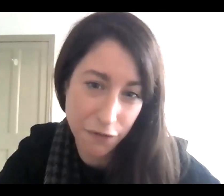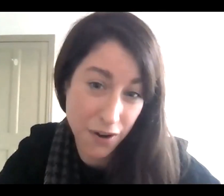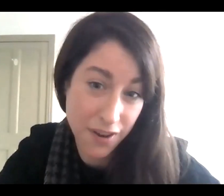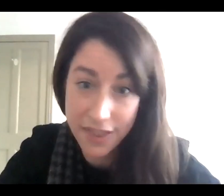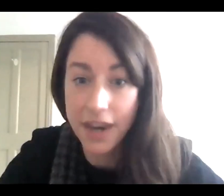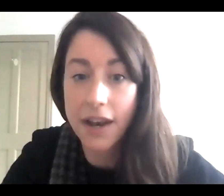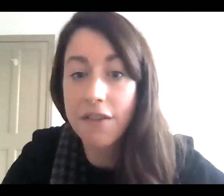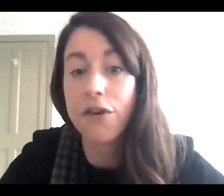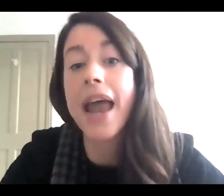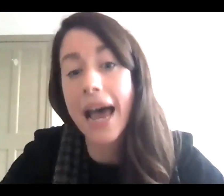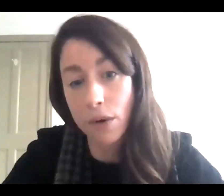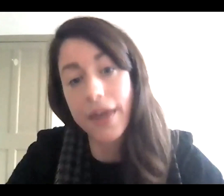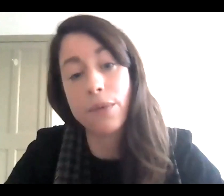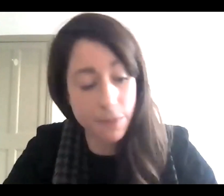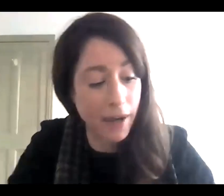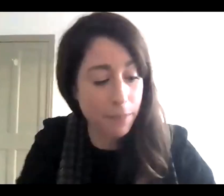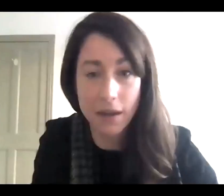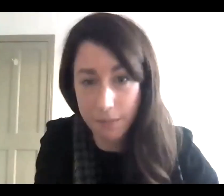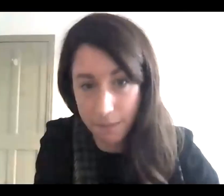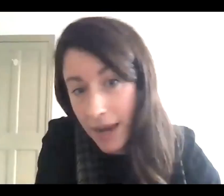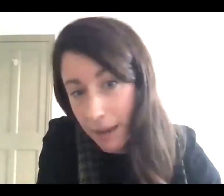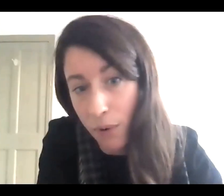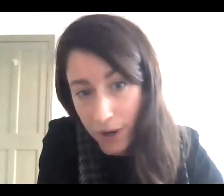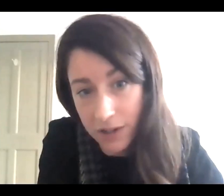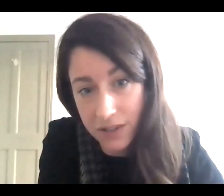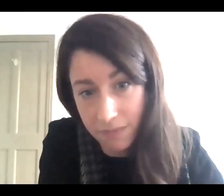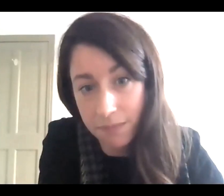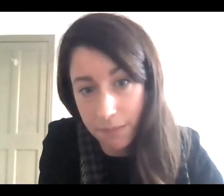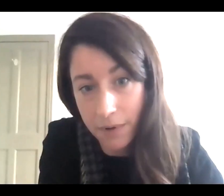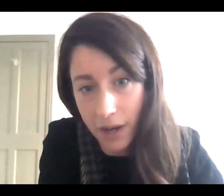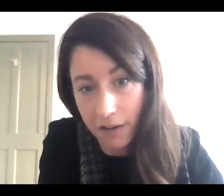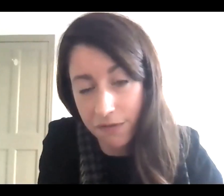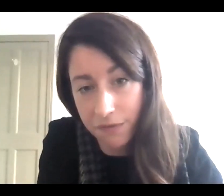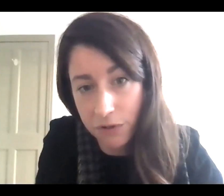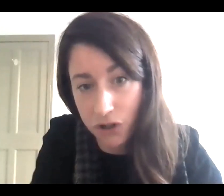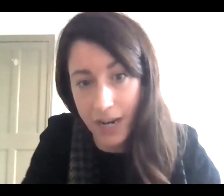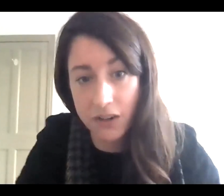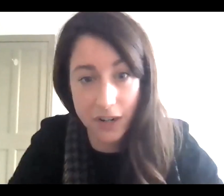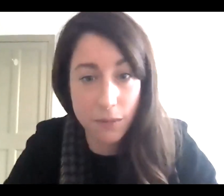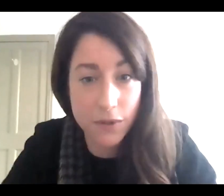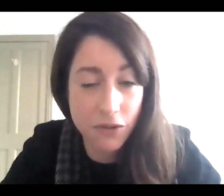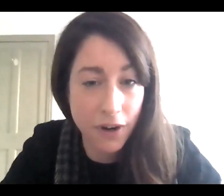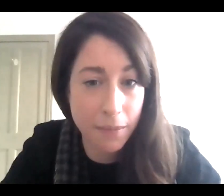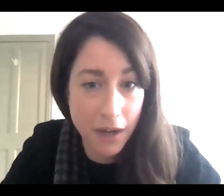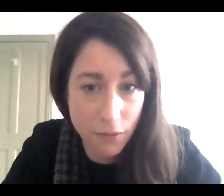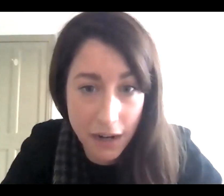for now. That was my big my important kind of trajectory and it was to try and make it